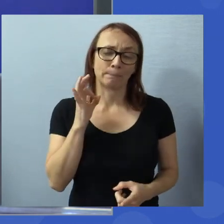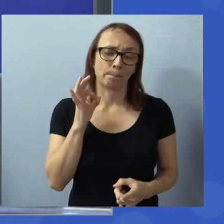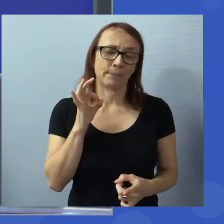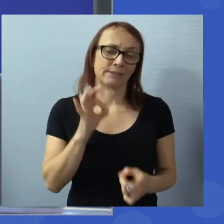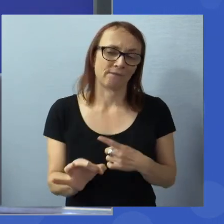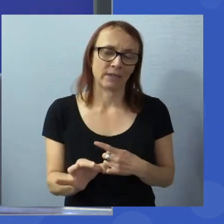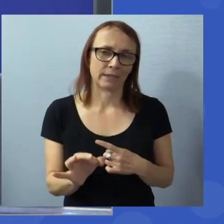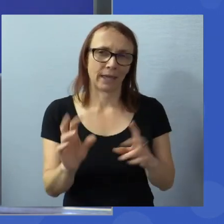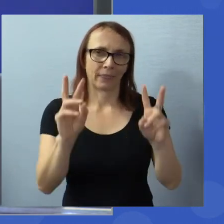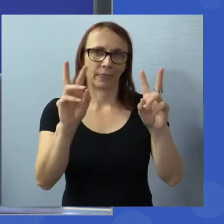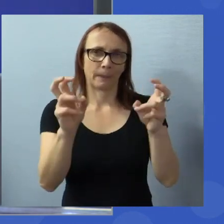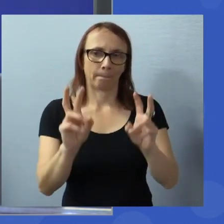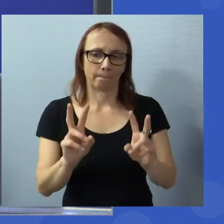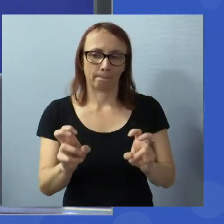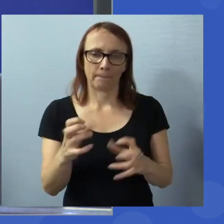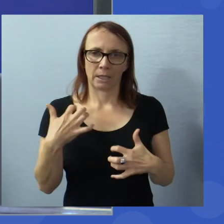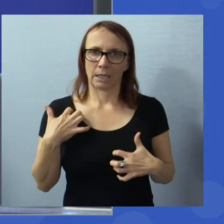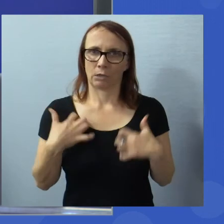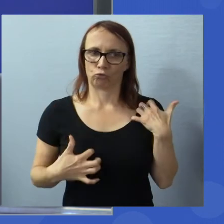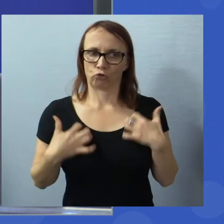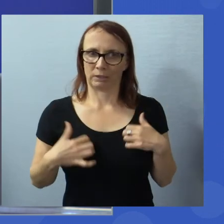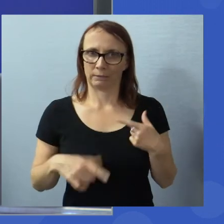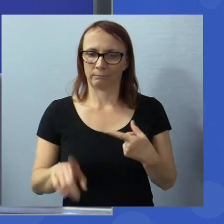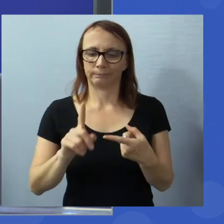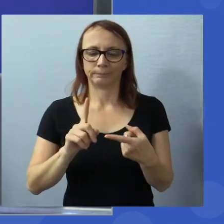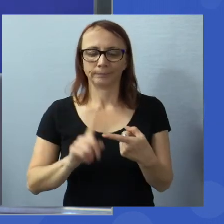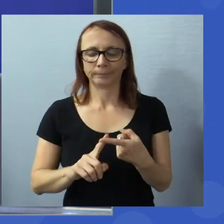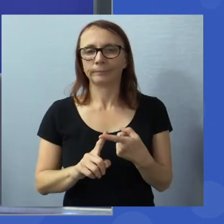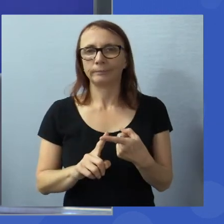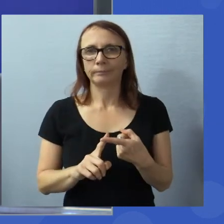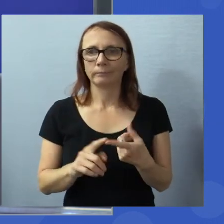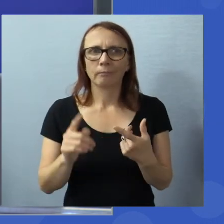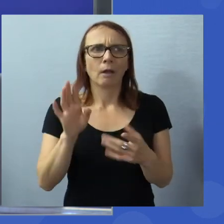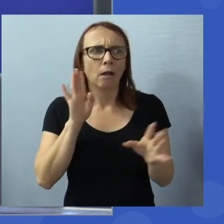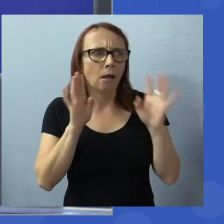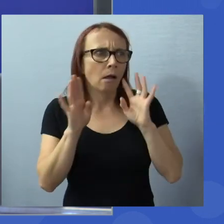interested in your thoughts on first we've had a lot about tax and budgets